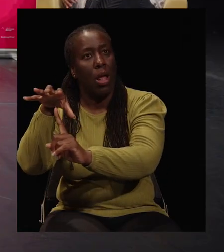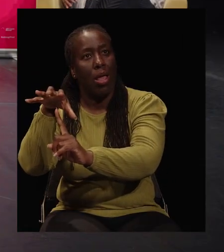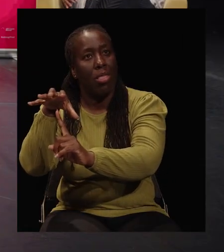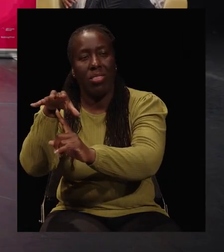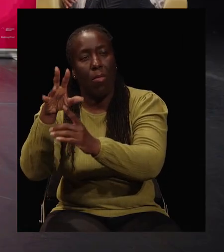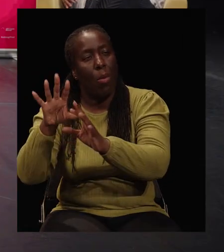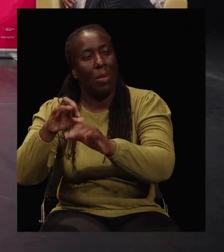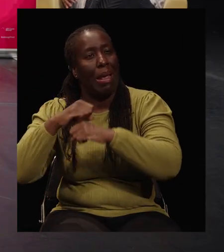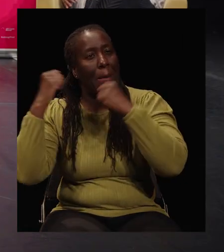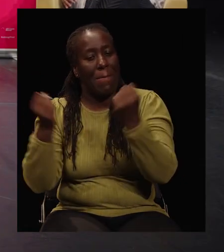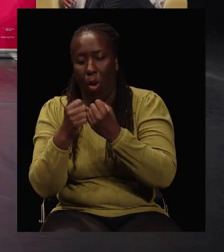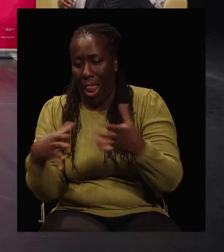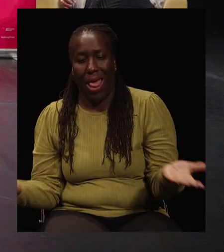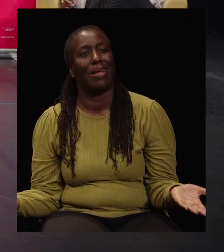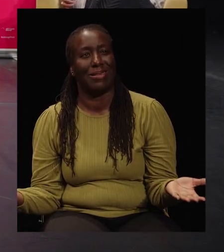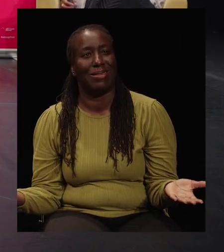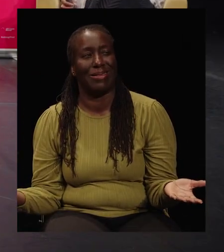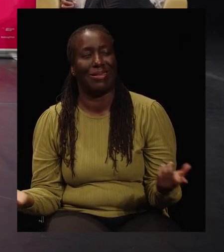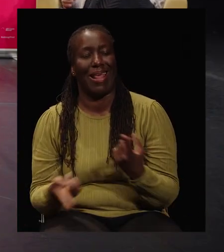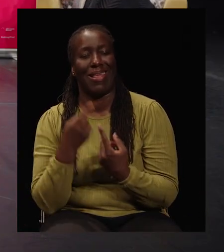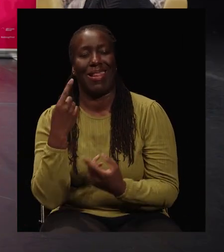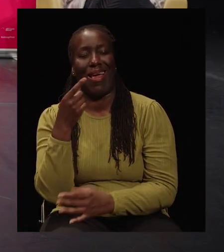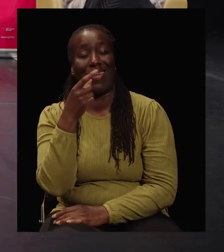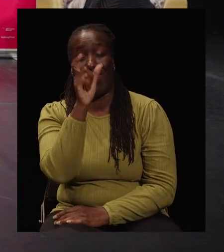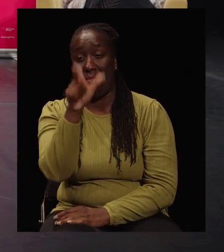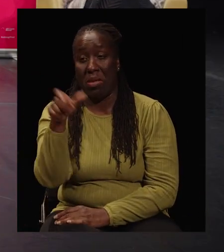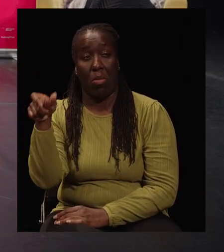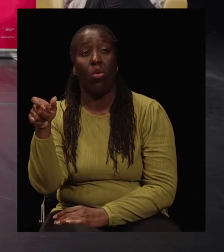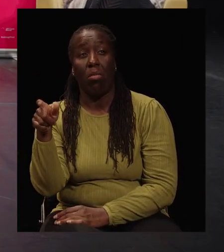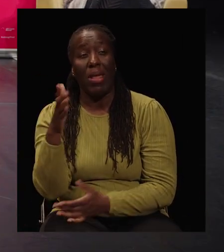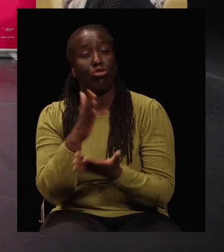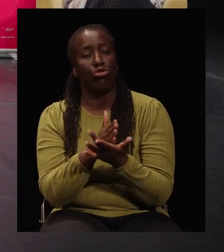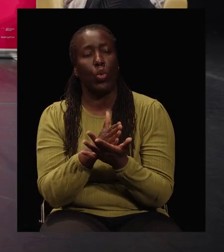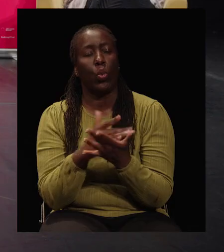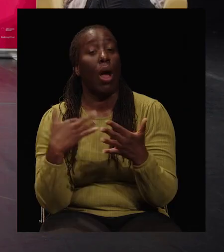as many of us individuals, that's true to an extent. And I think that the question of value